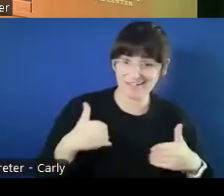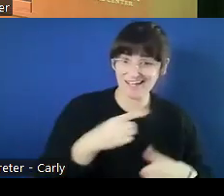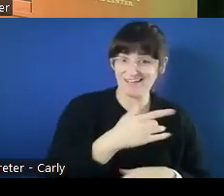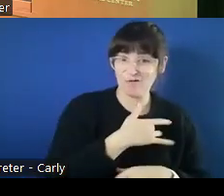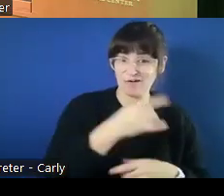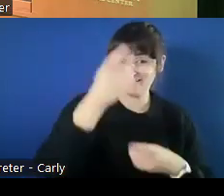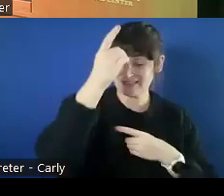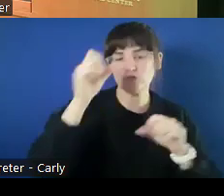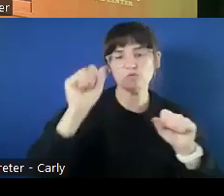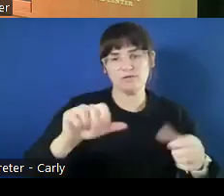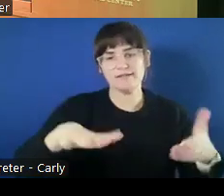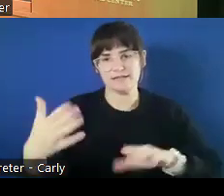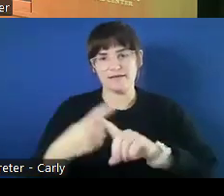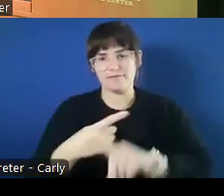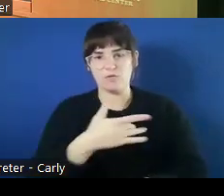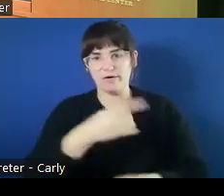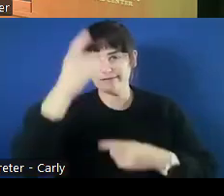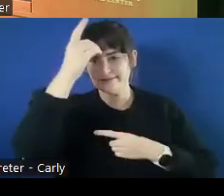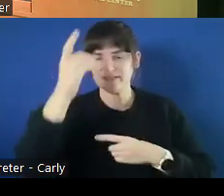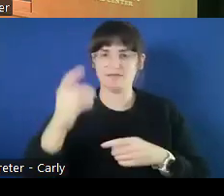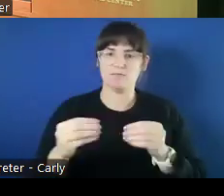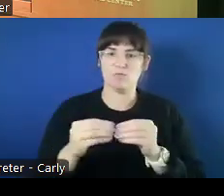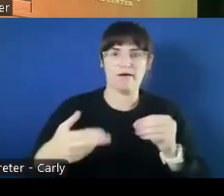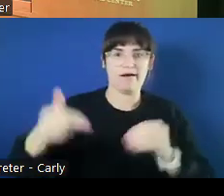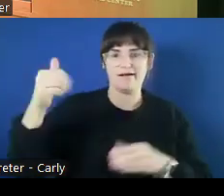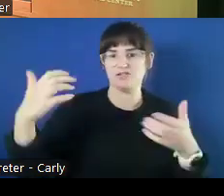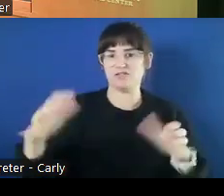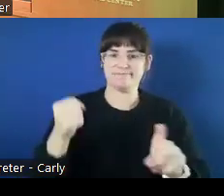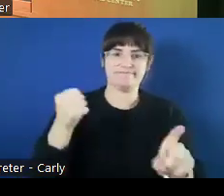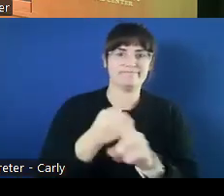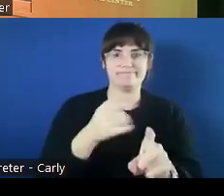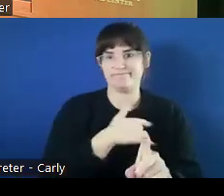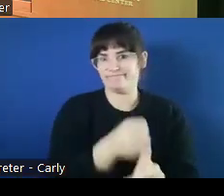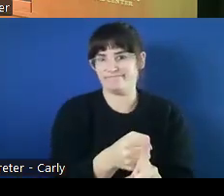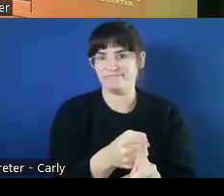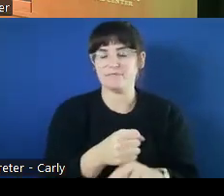die from heart disease this relationship is so clear that the American Heart Association actually